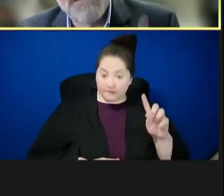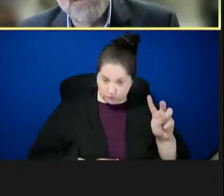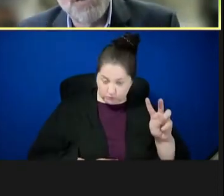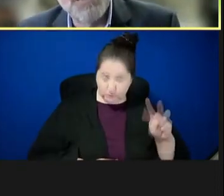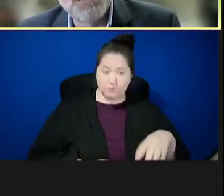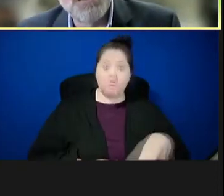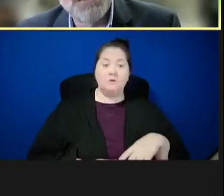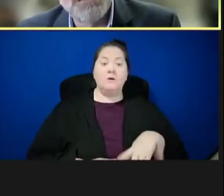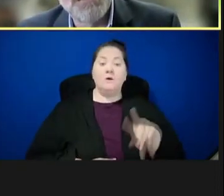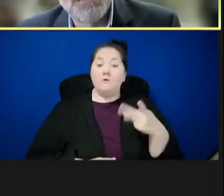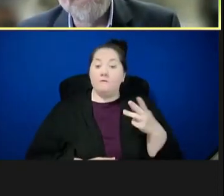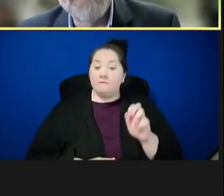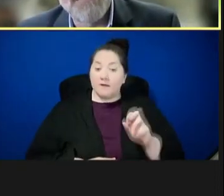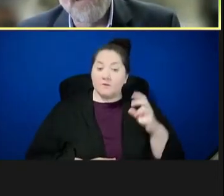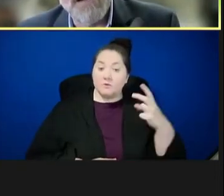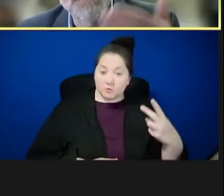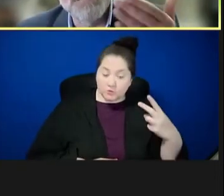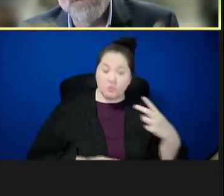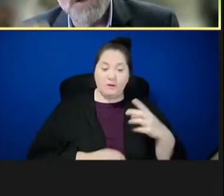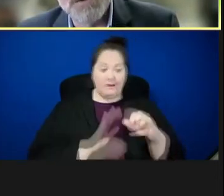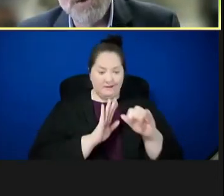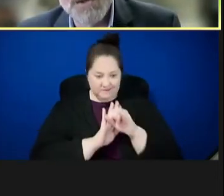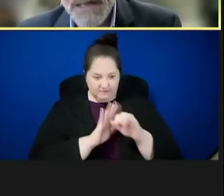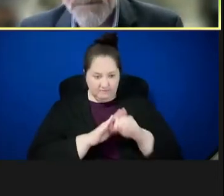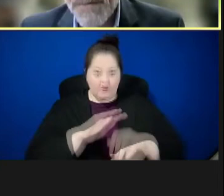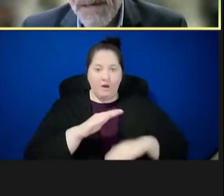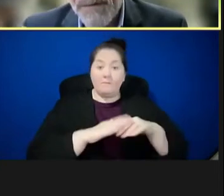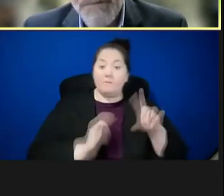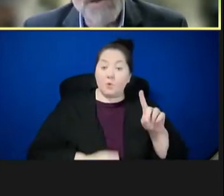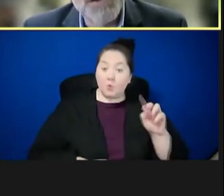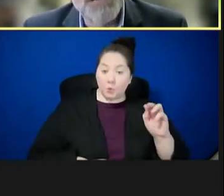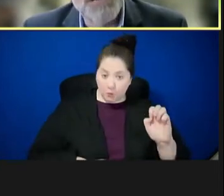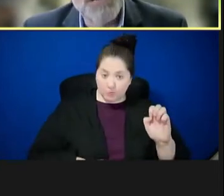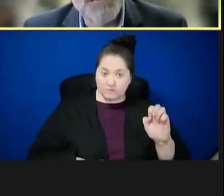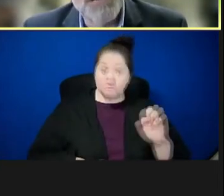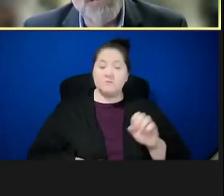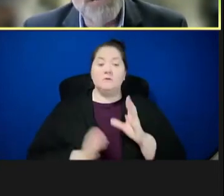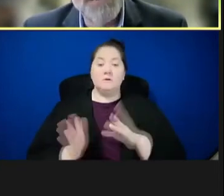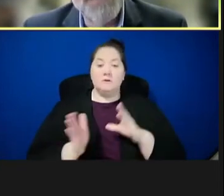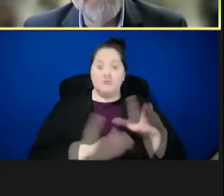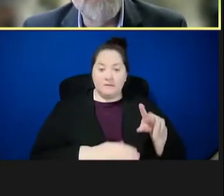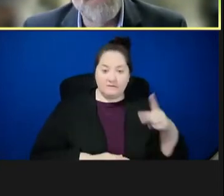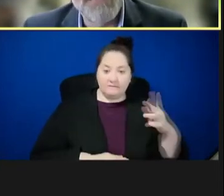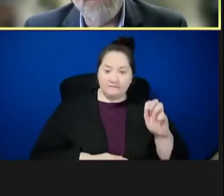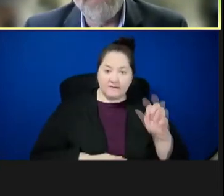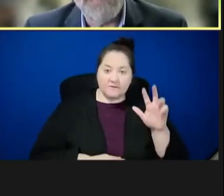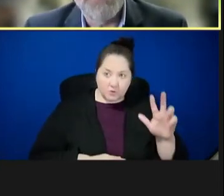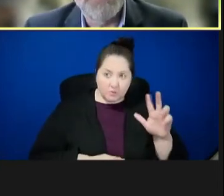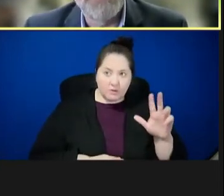phase two to identify the optimal dose, and phase three that would be powered adequately